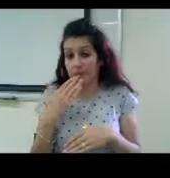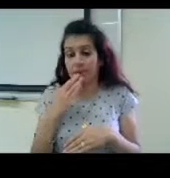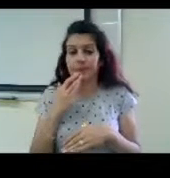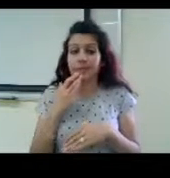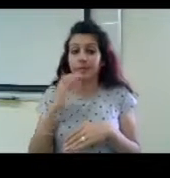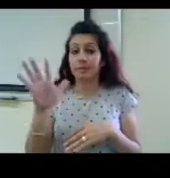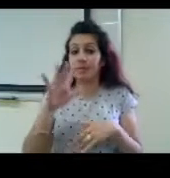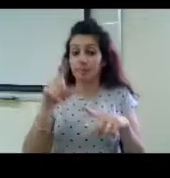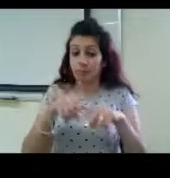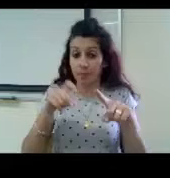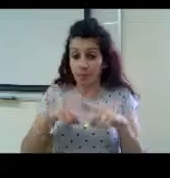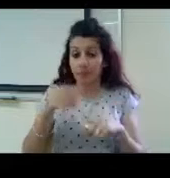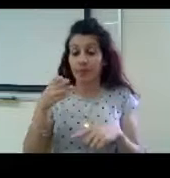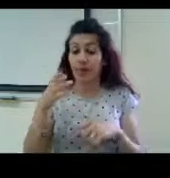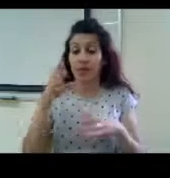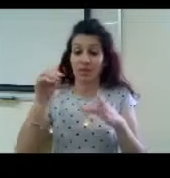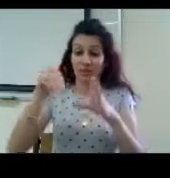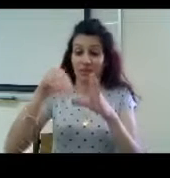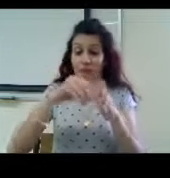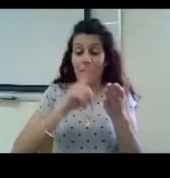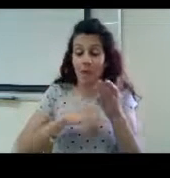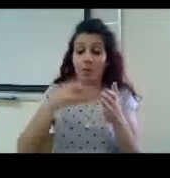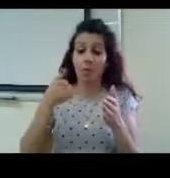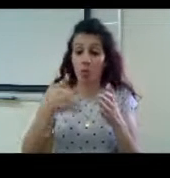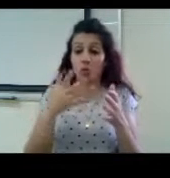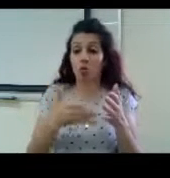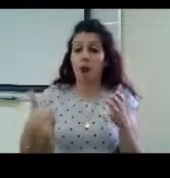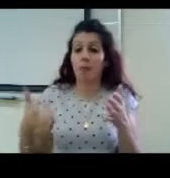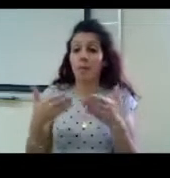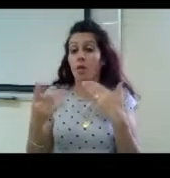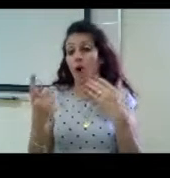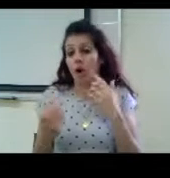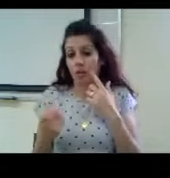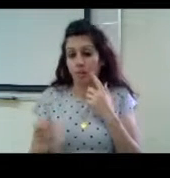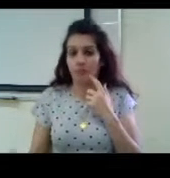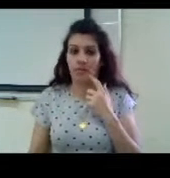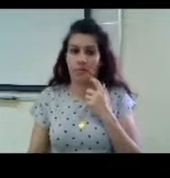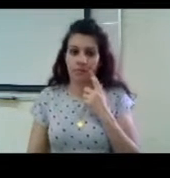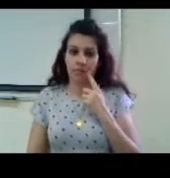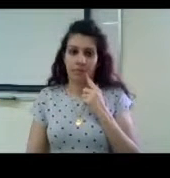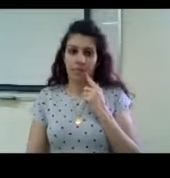lost their jobs or they are required to work in different ways they too don't go